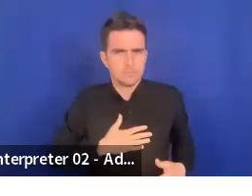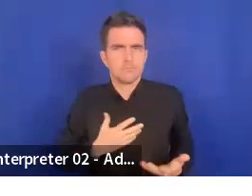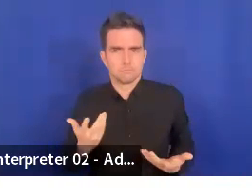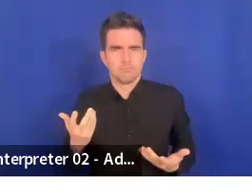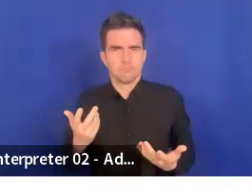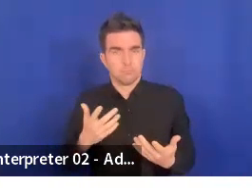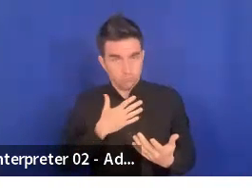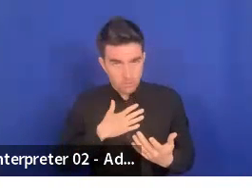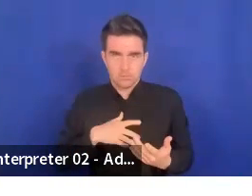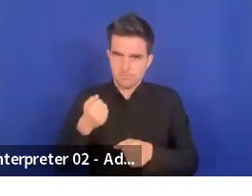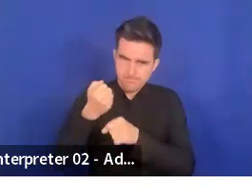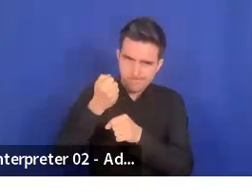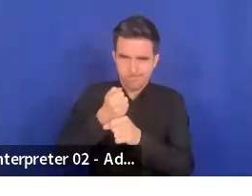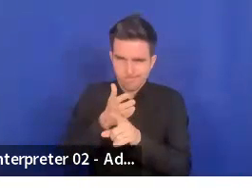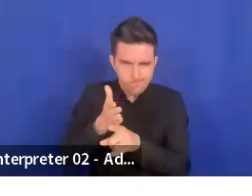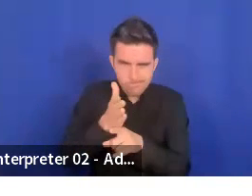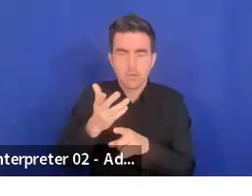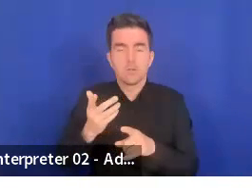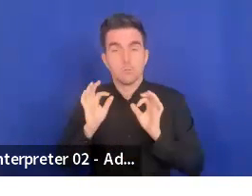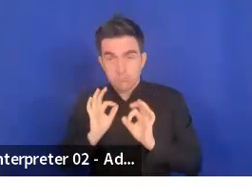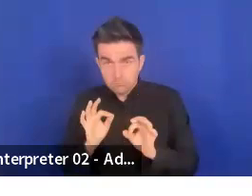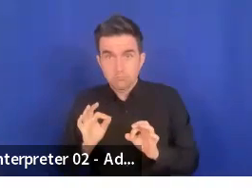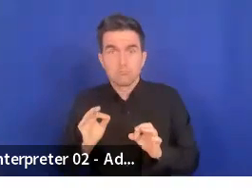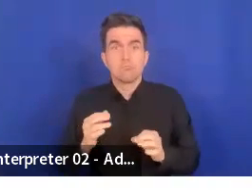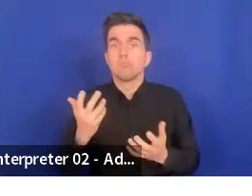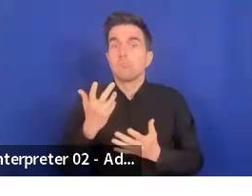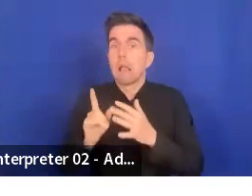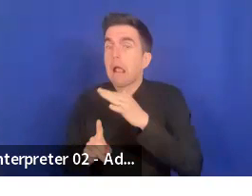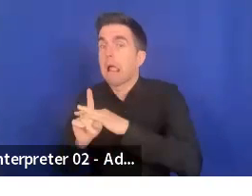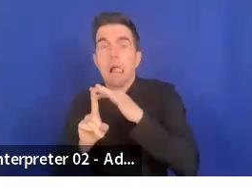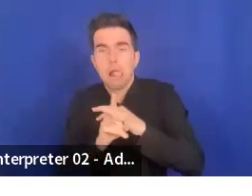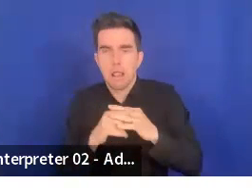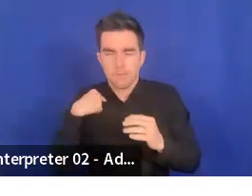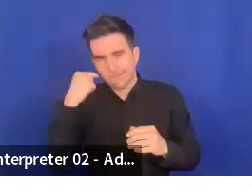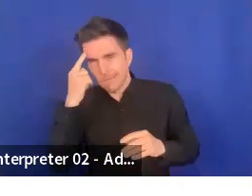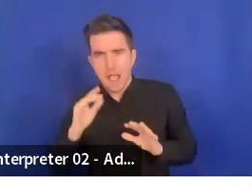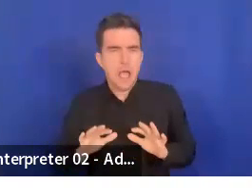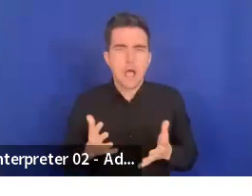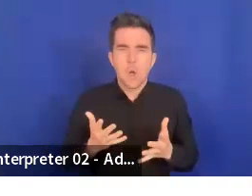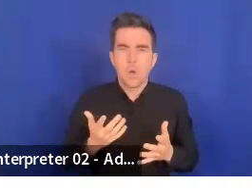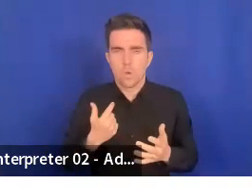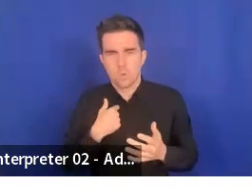from May 2019, and that they prepare us to have a health world that we want to see for everybody.